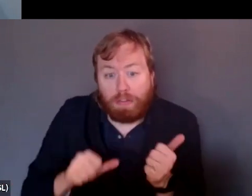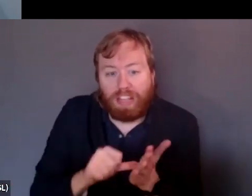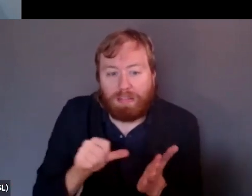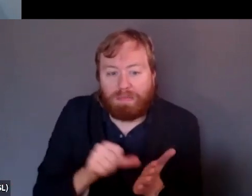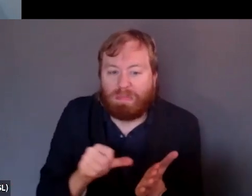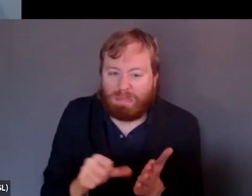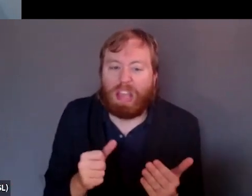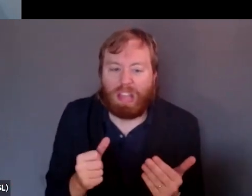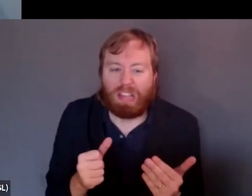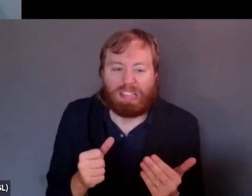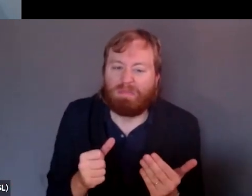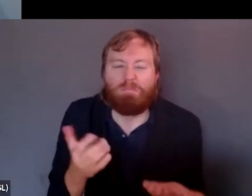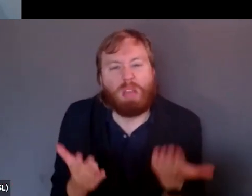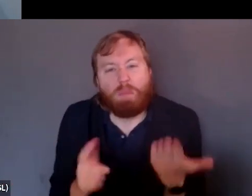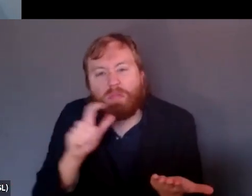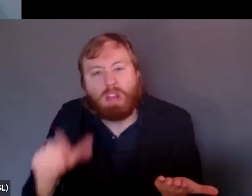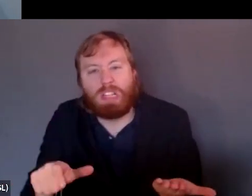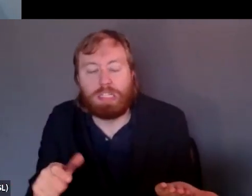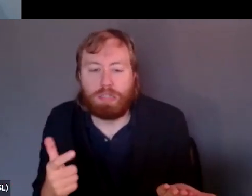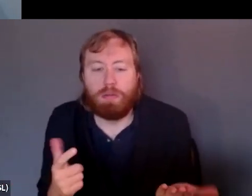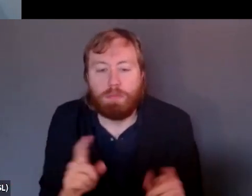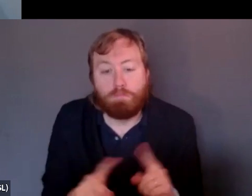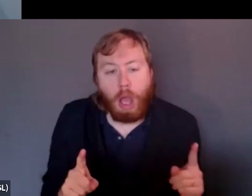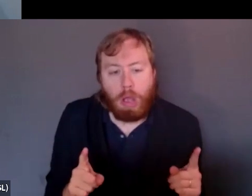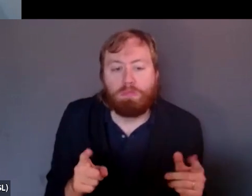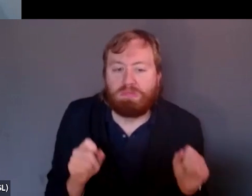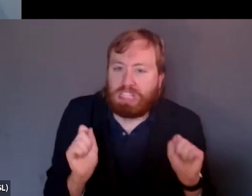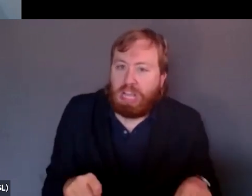It varies, is what I would say. Developing this into a continuous process